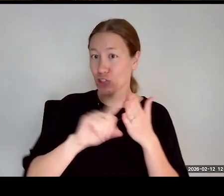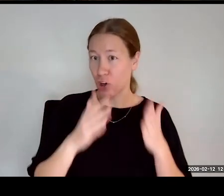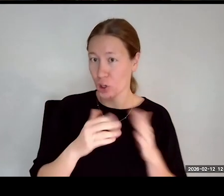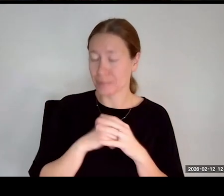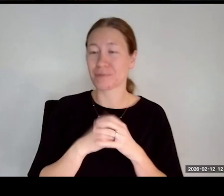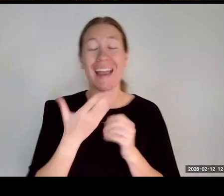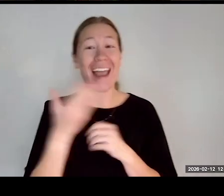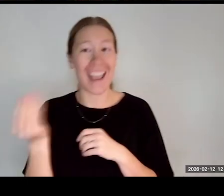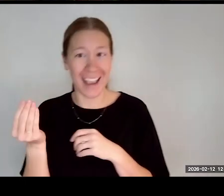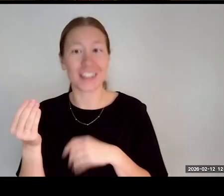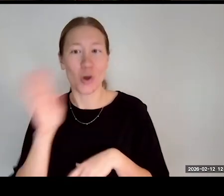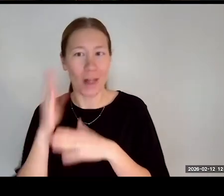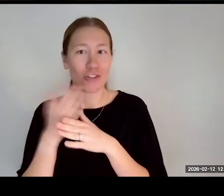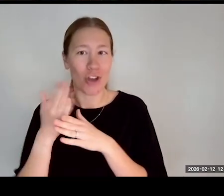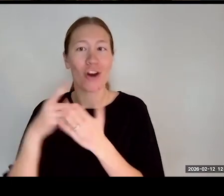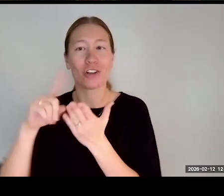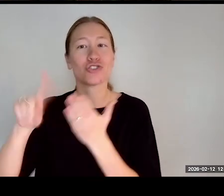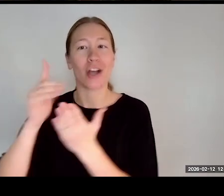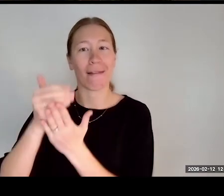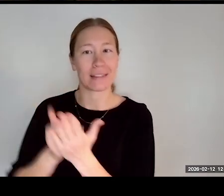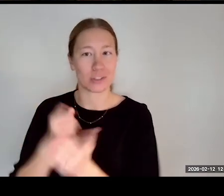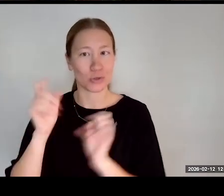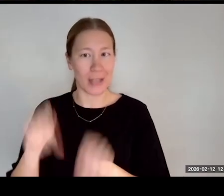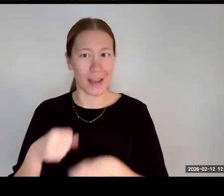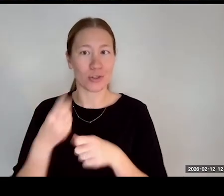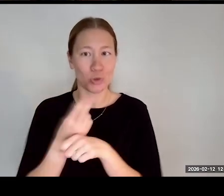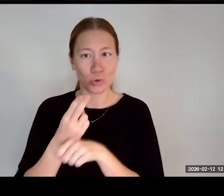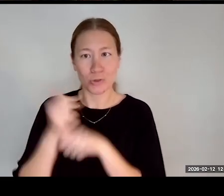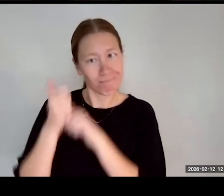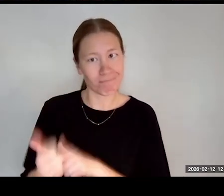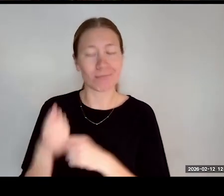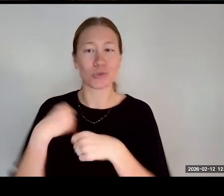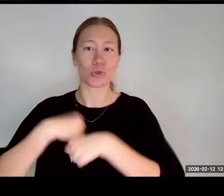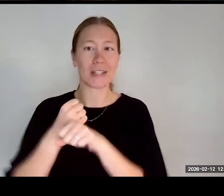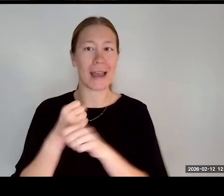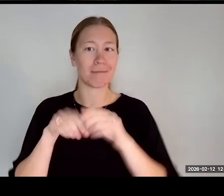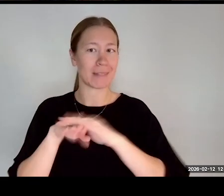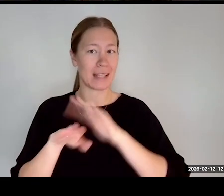for creating accessible Word documents. And then we'll move into a demonstration in the practice document